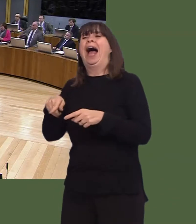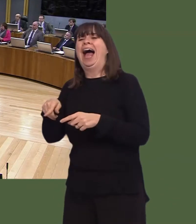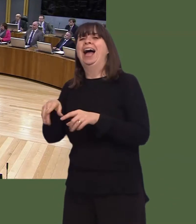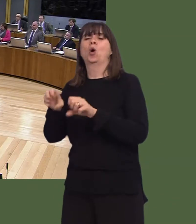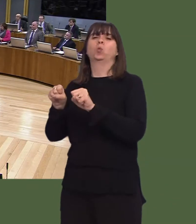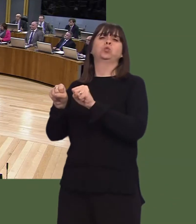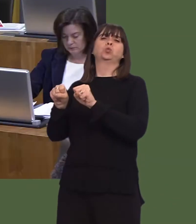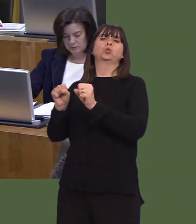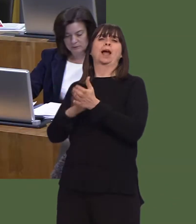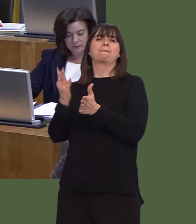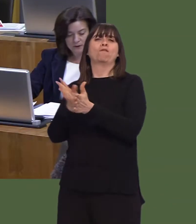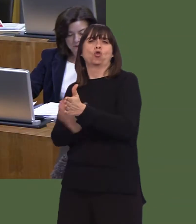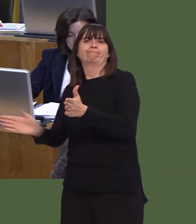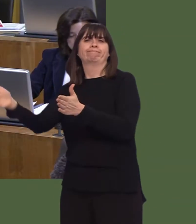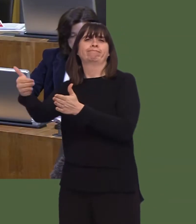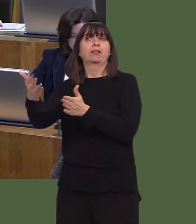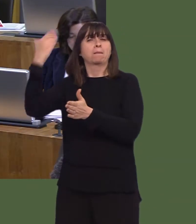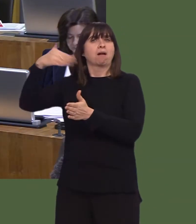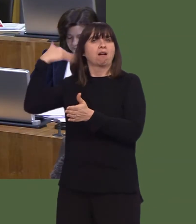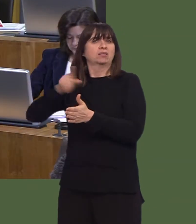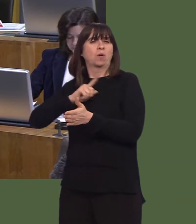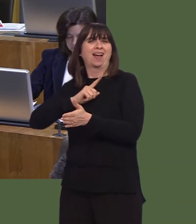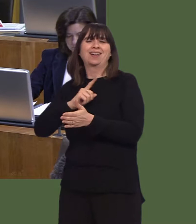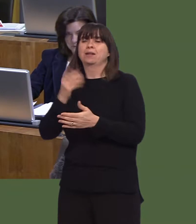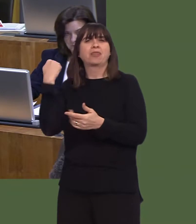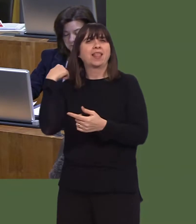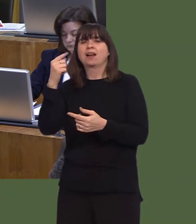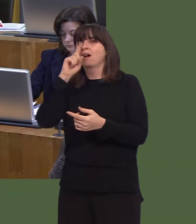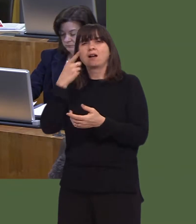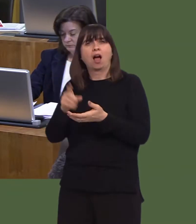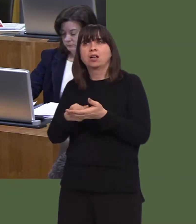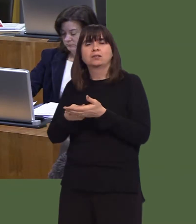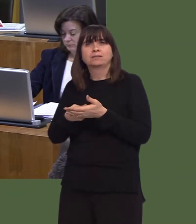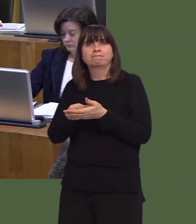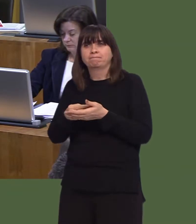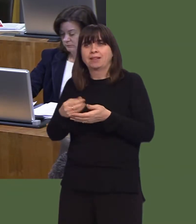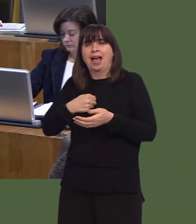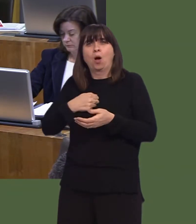couldn't proceed with the M4 relief road in years gone by is because we could not pay for it out of our existing roads budget.